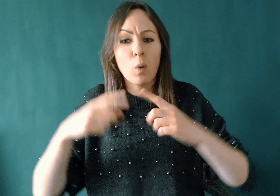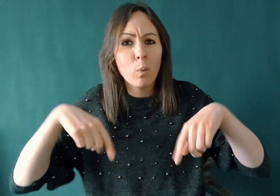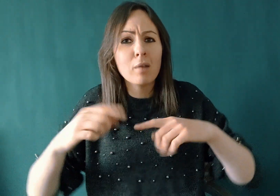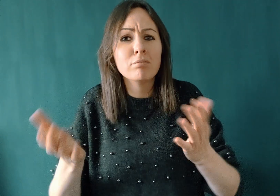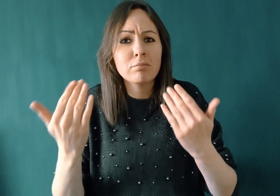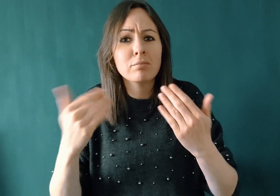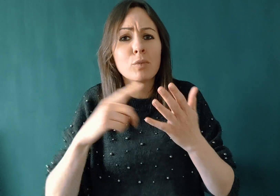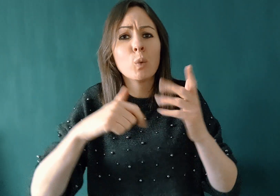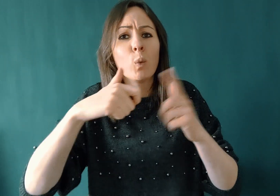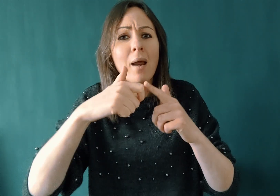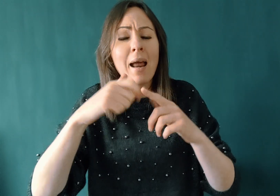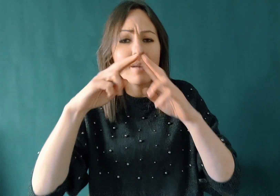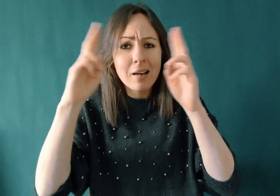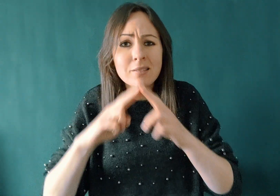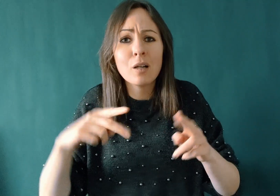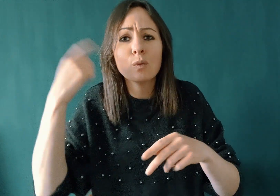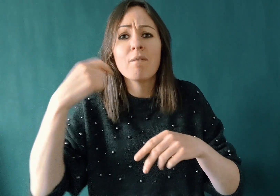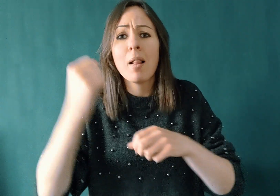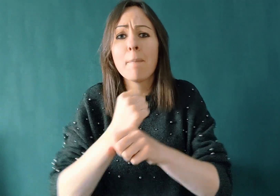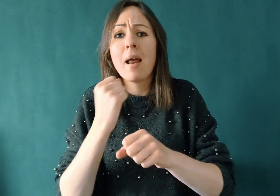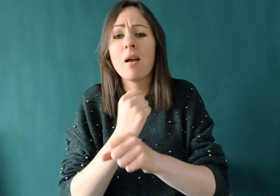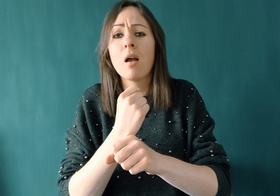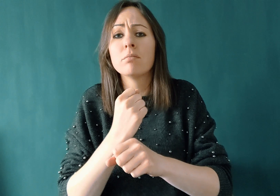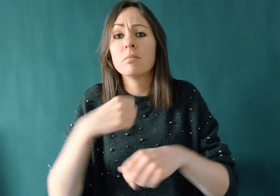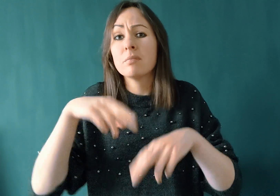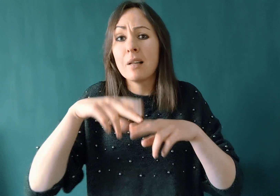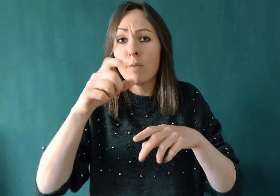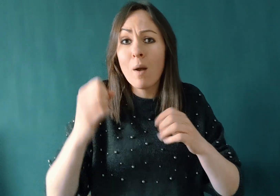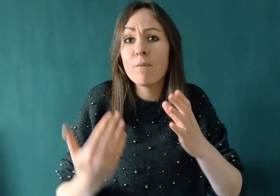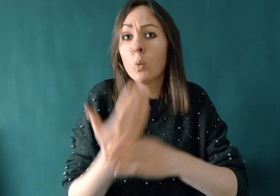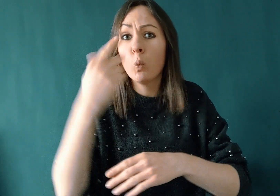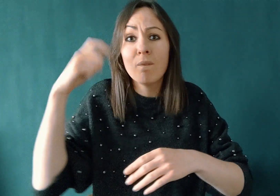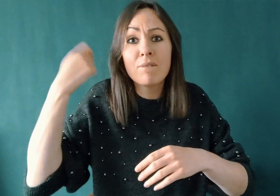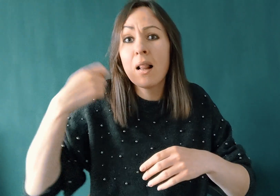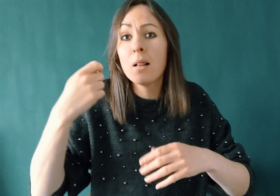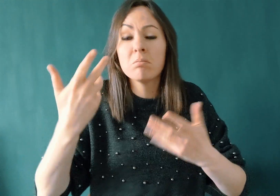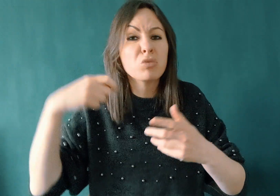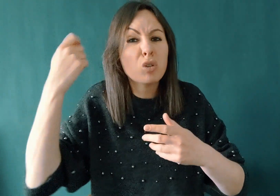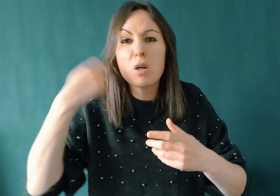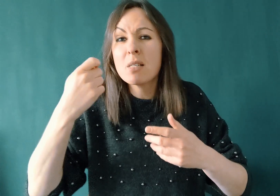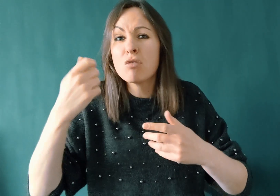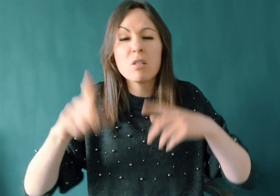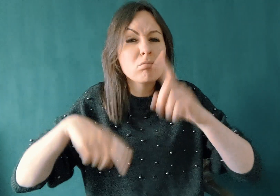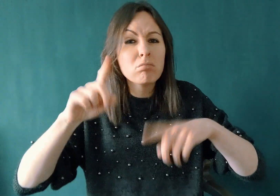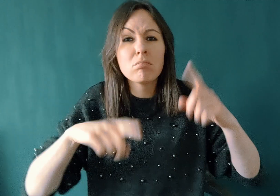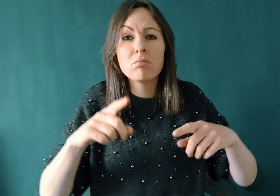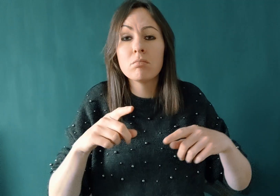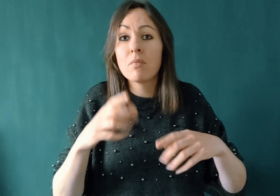We welcome UK and international filmmakers. If you have a new film, documentary, or variety of films